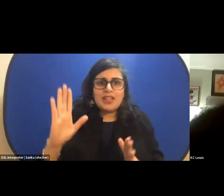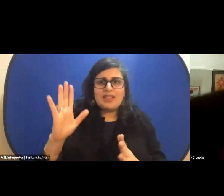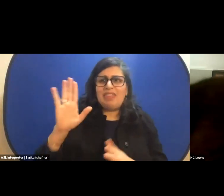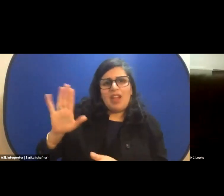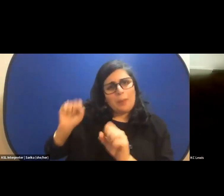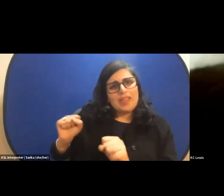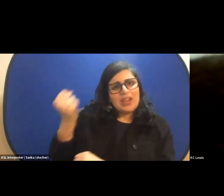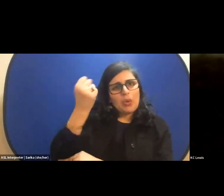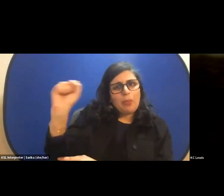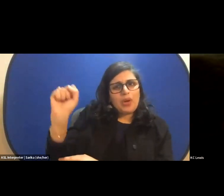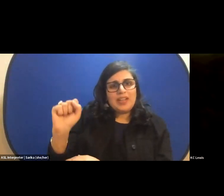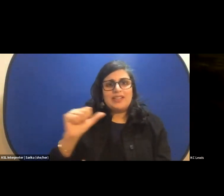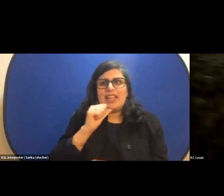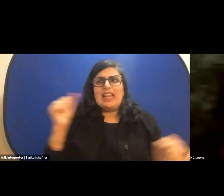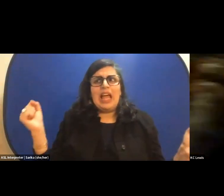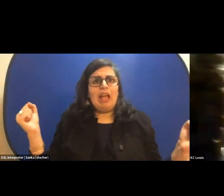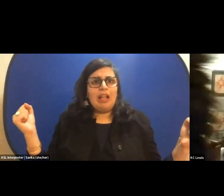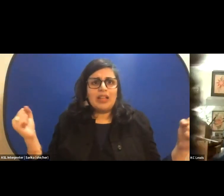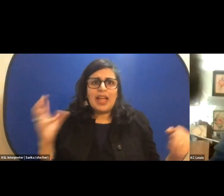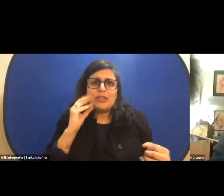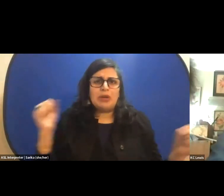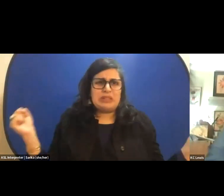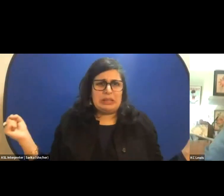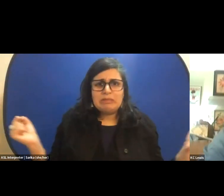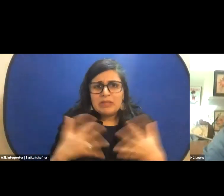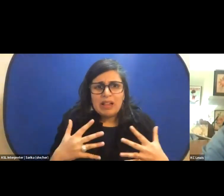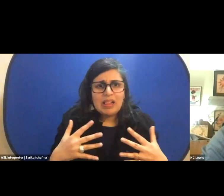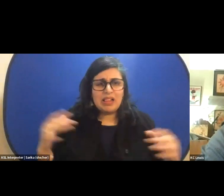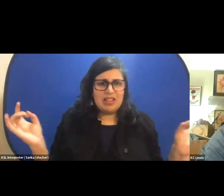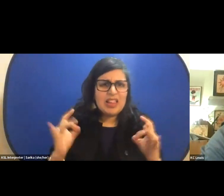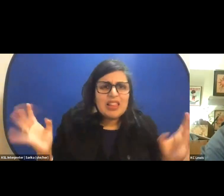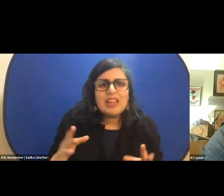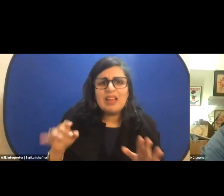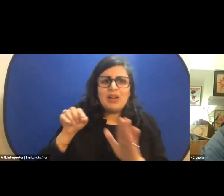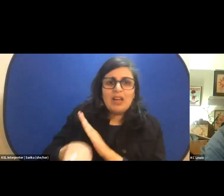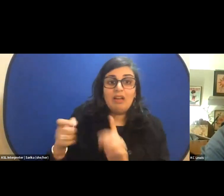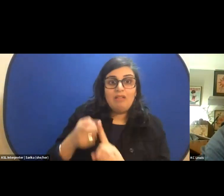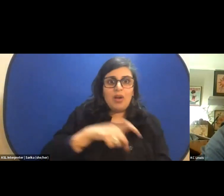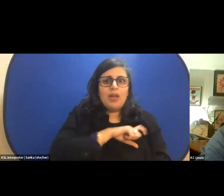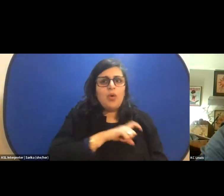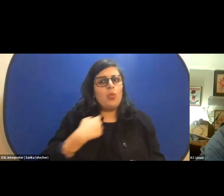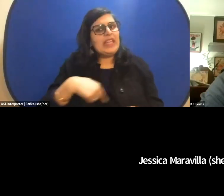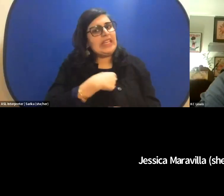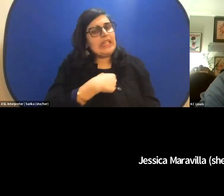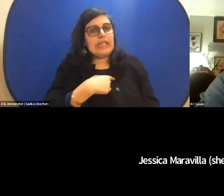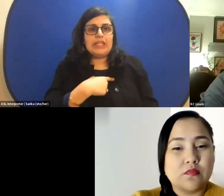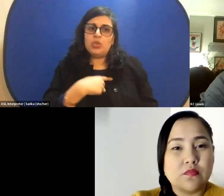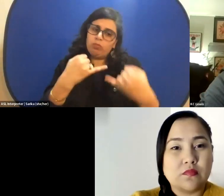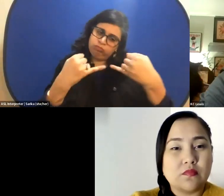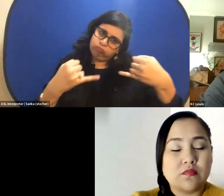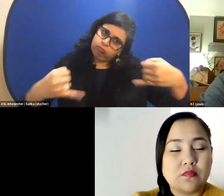games and when we have, to some extent, insured the safety of protestors without